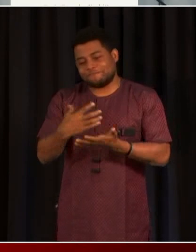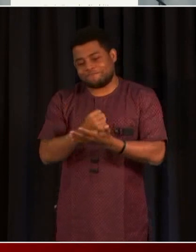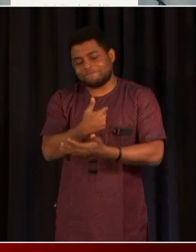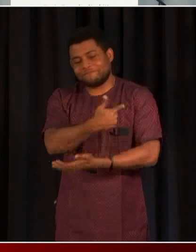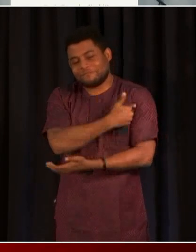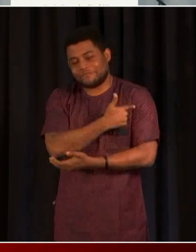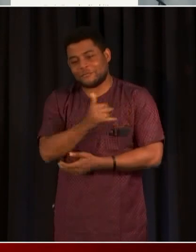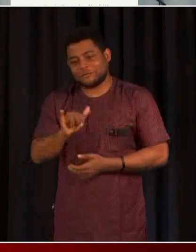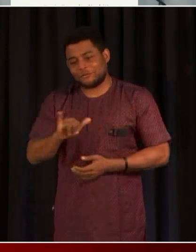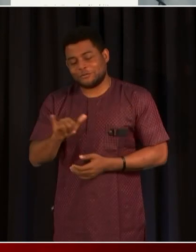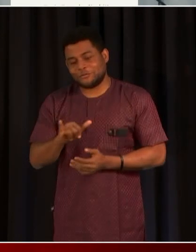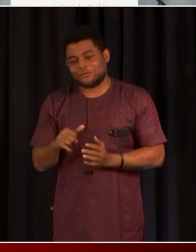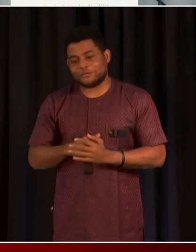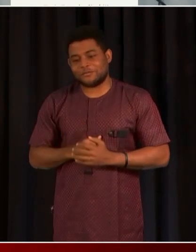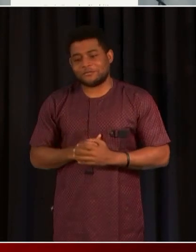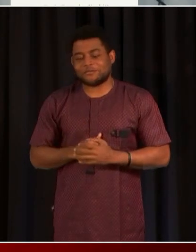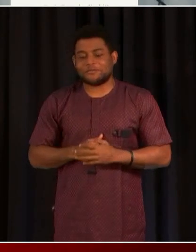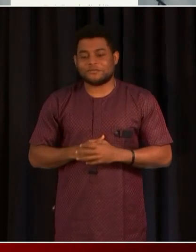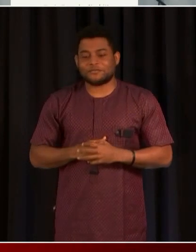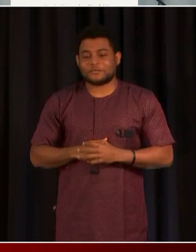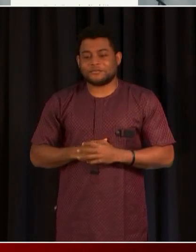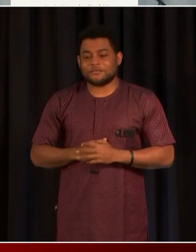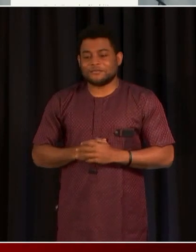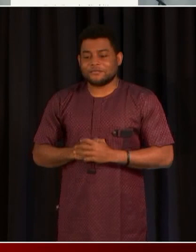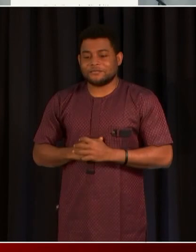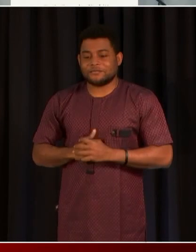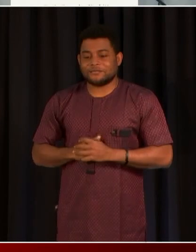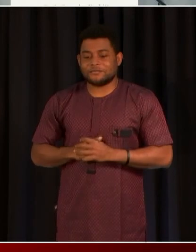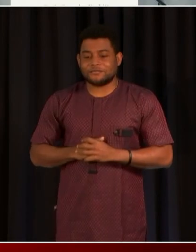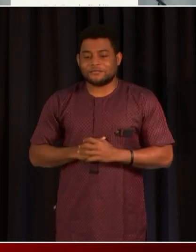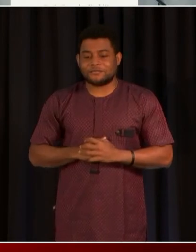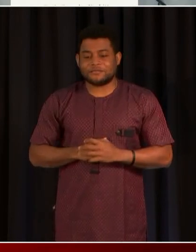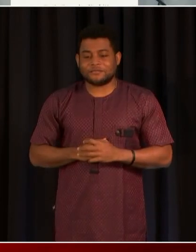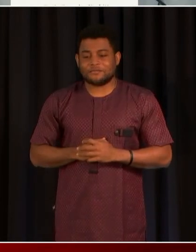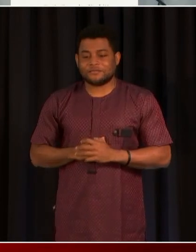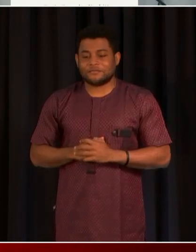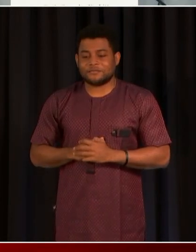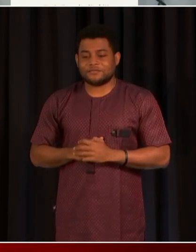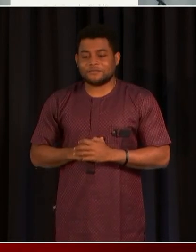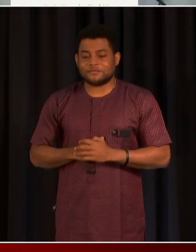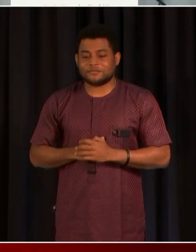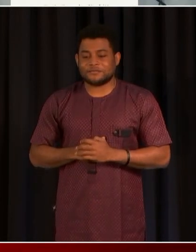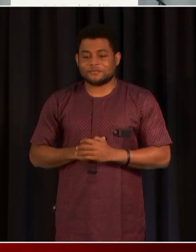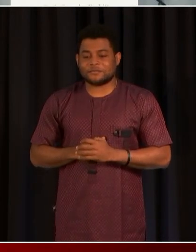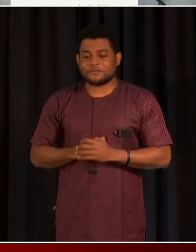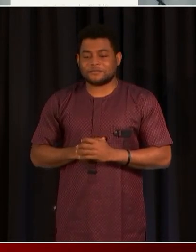and even some of the aides that assist people in their homes, such as personal care aides,